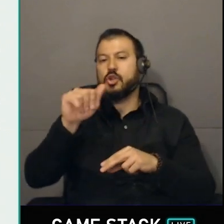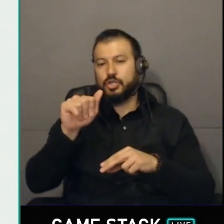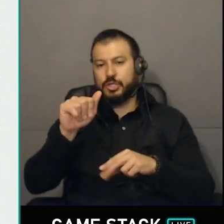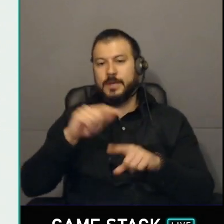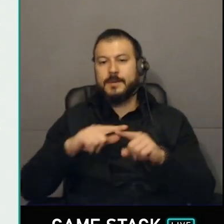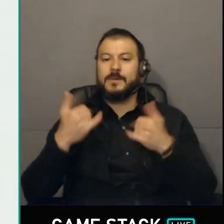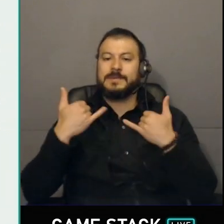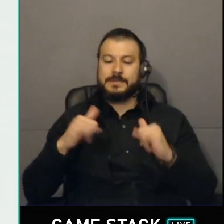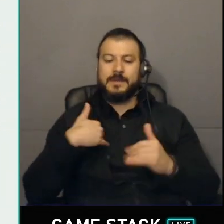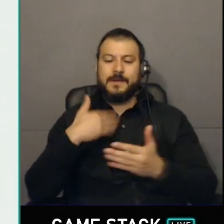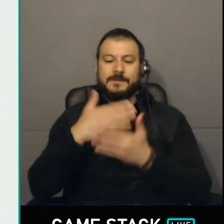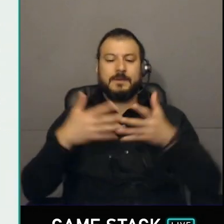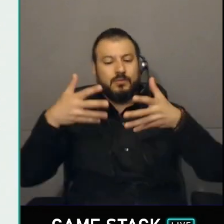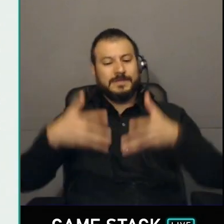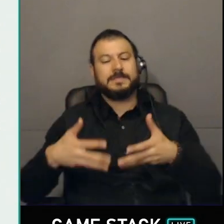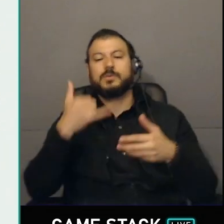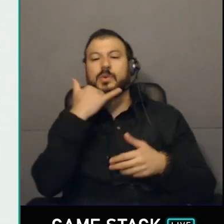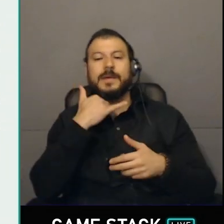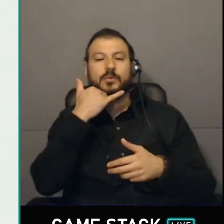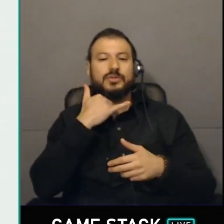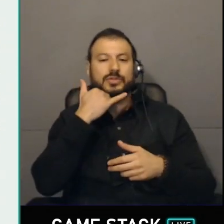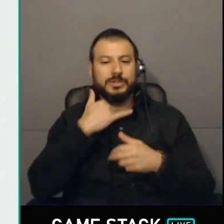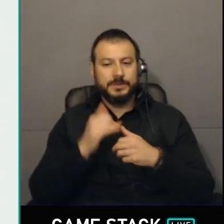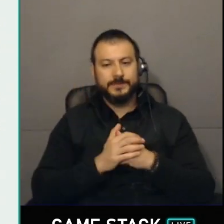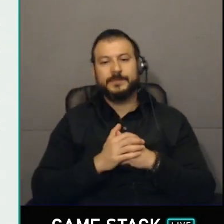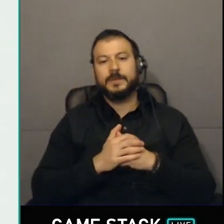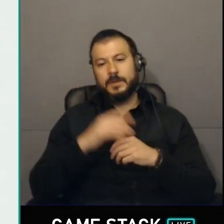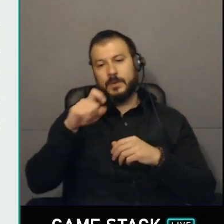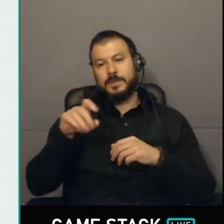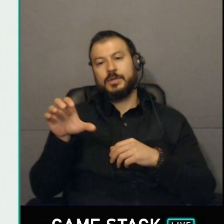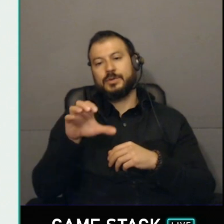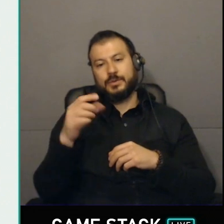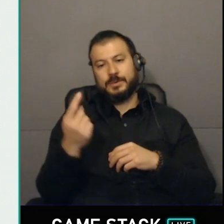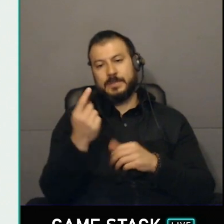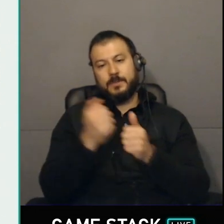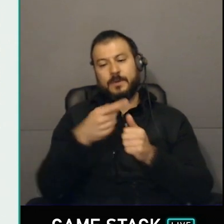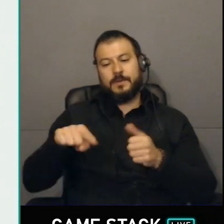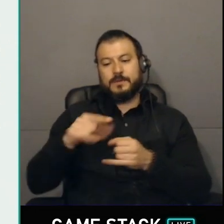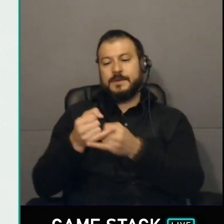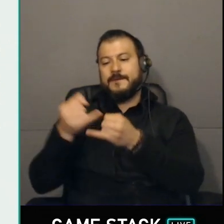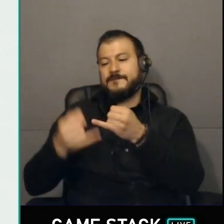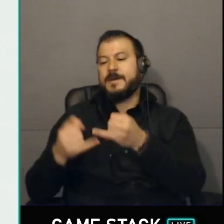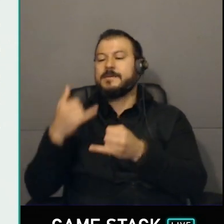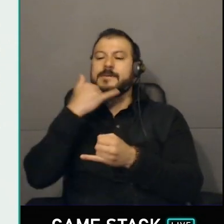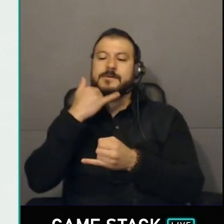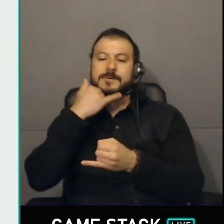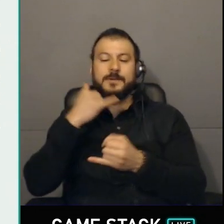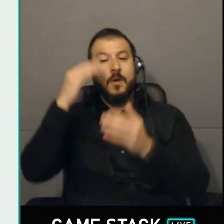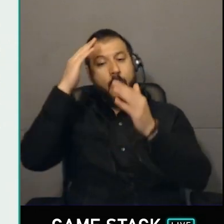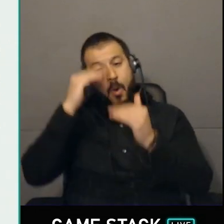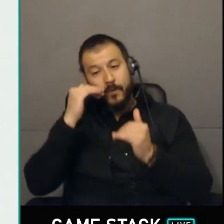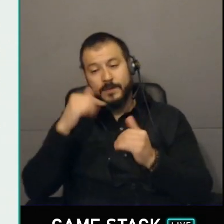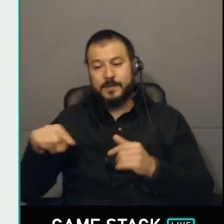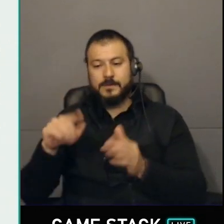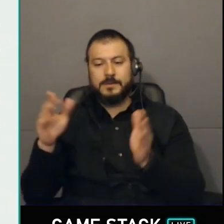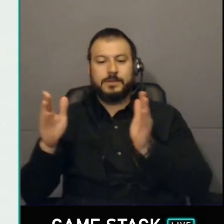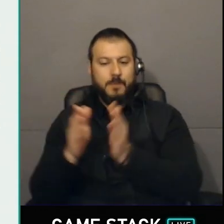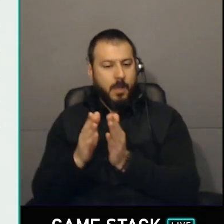We need to do something with those final errors. They hopefully are smaller than they would have been with